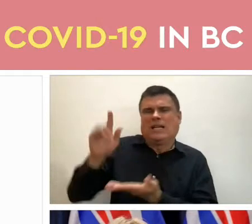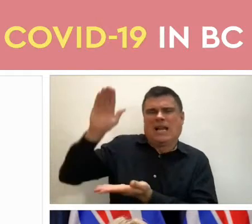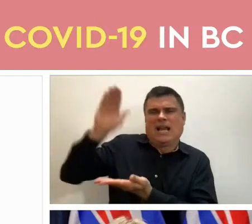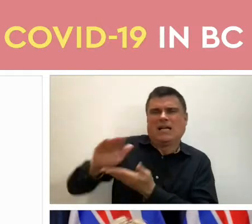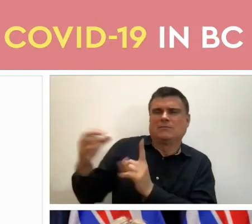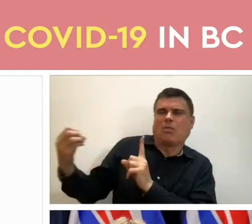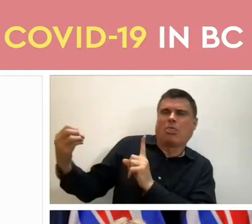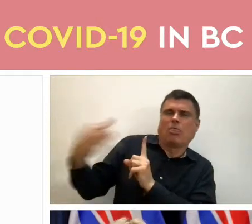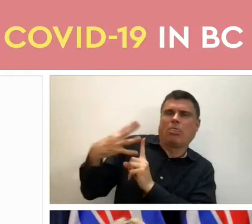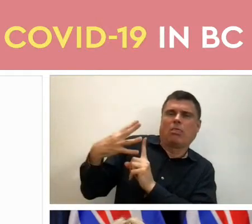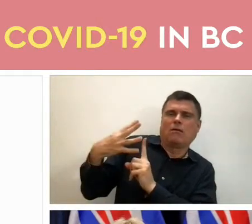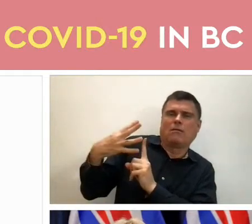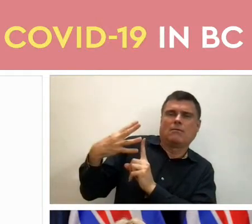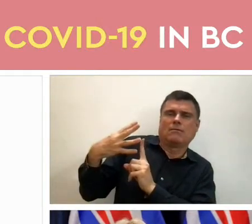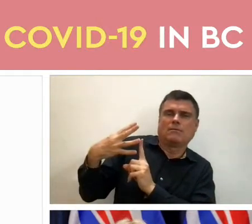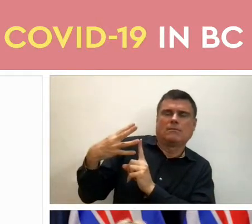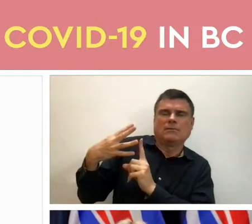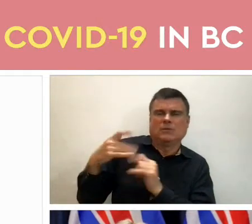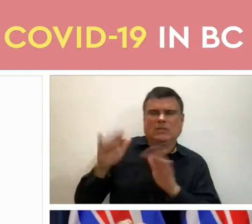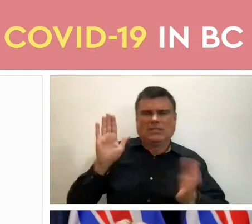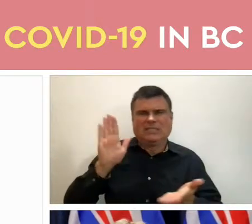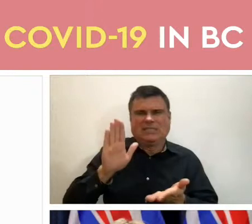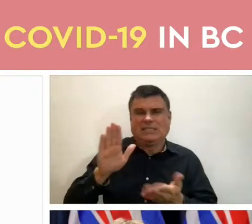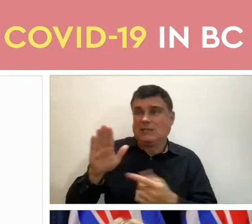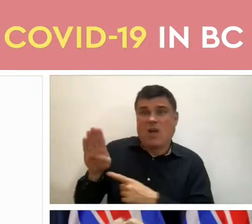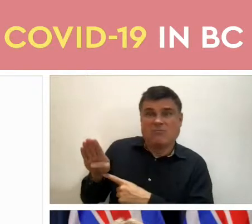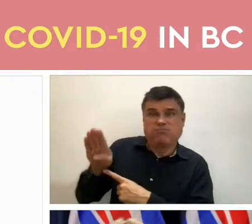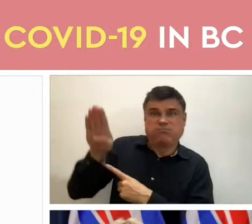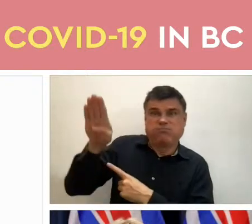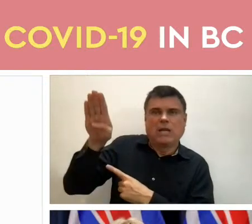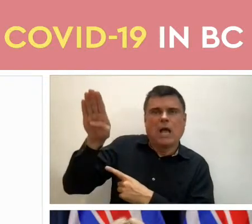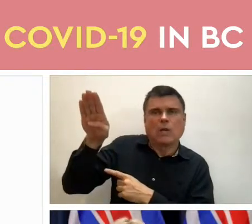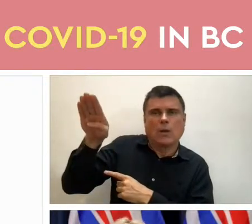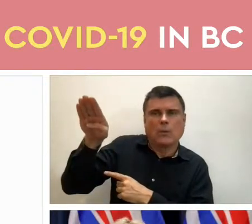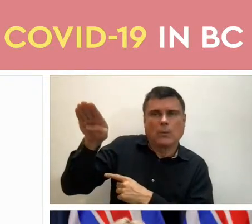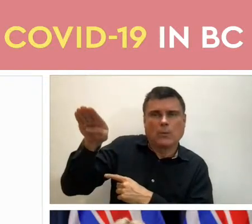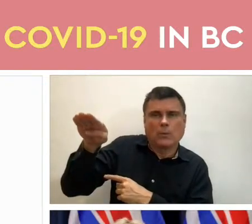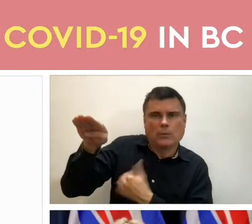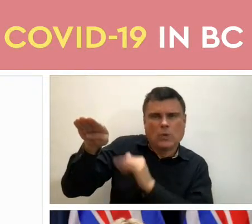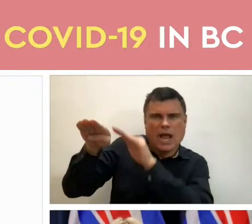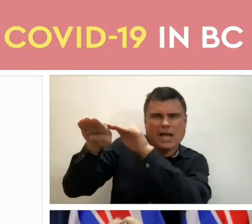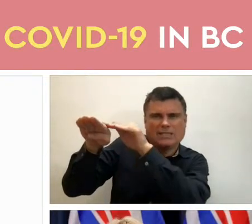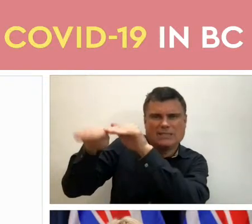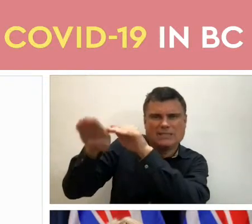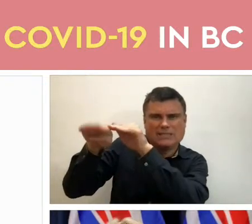curve. The orders that we put in place